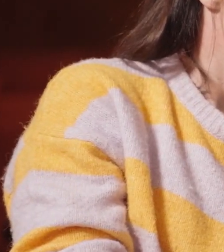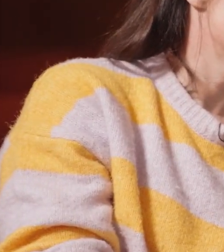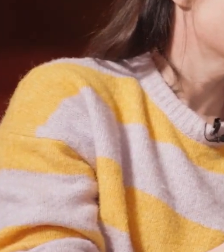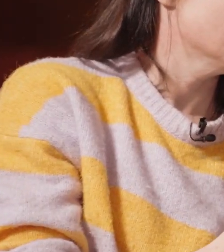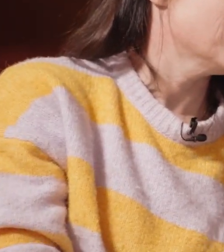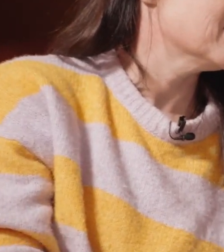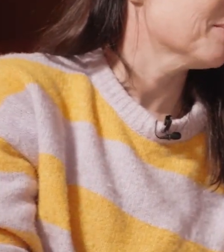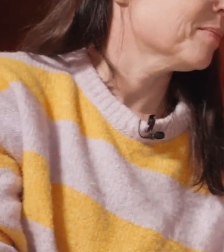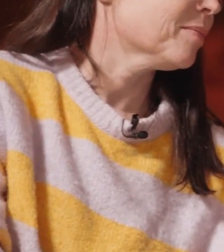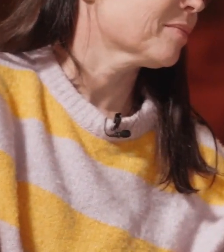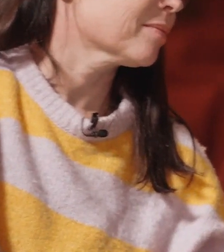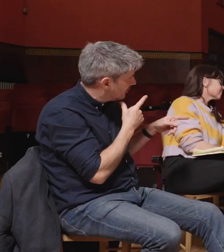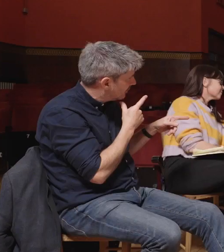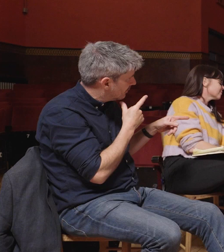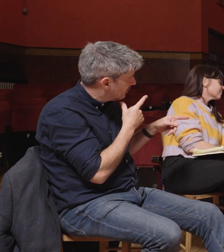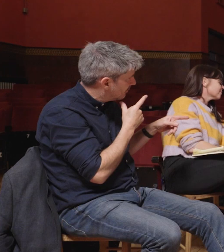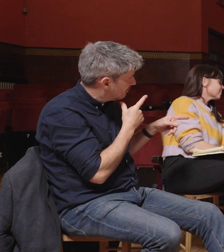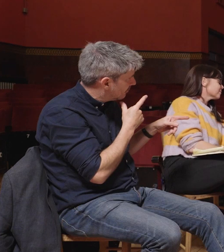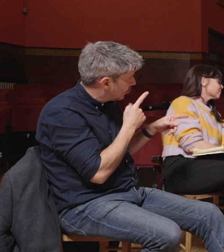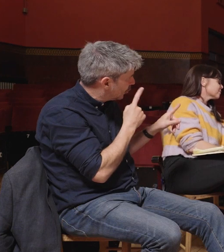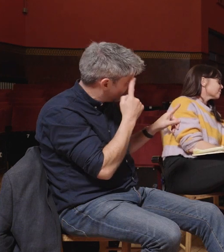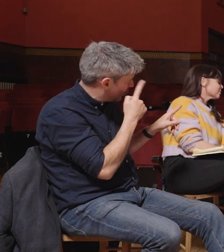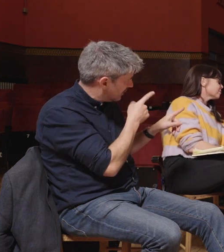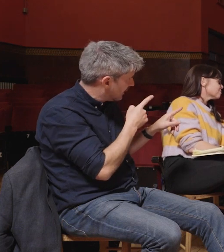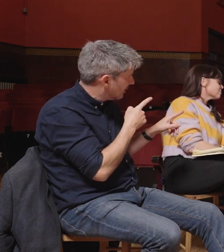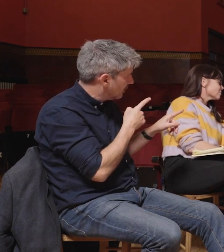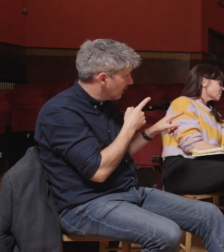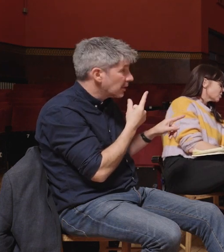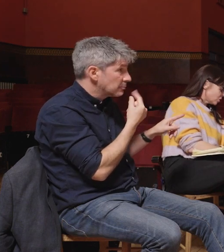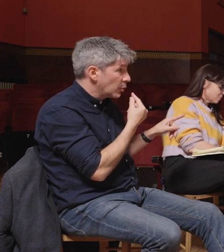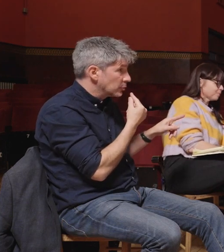Do you want me to rephrase? It is possible to answer this question...